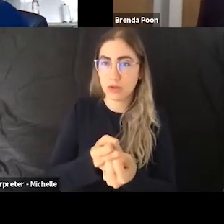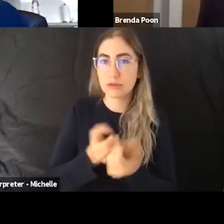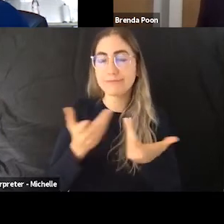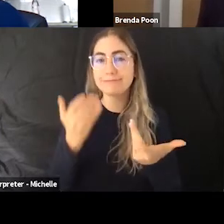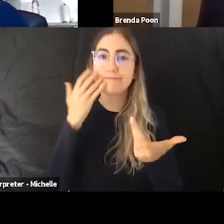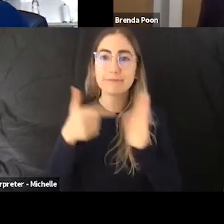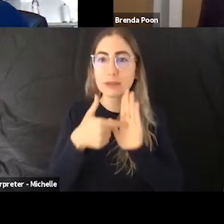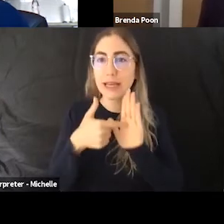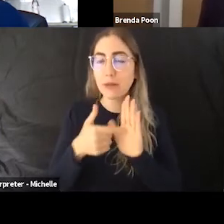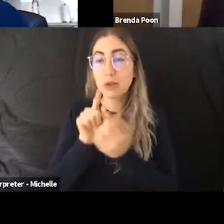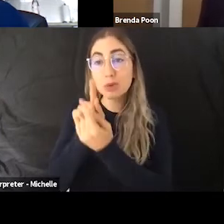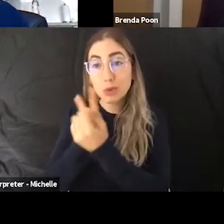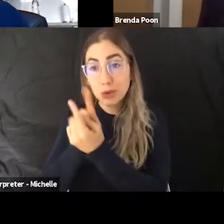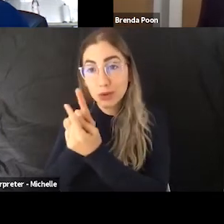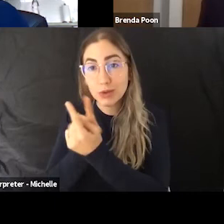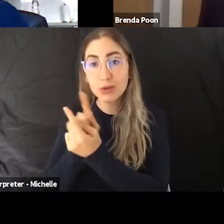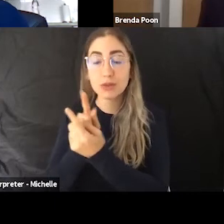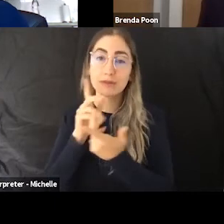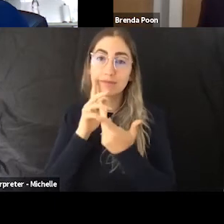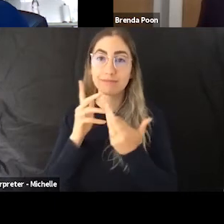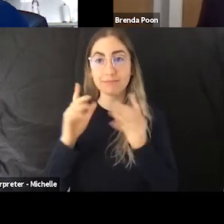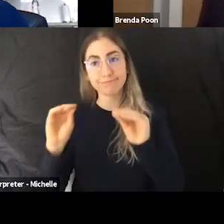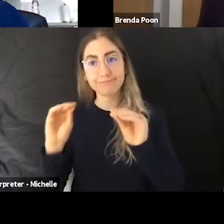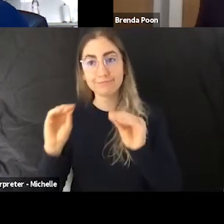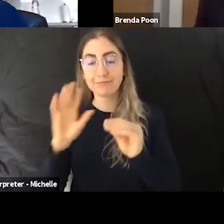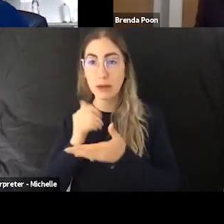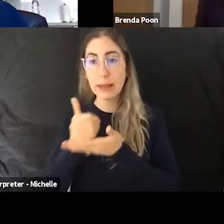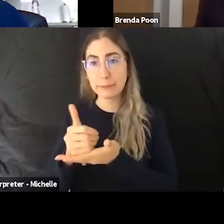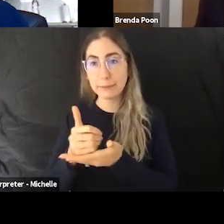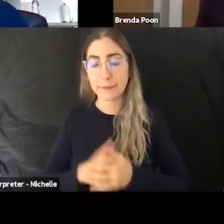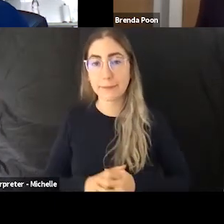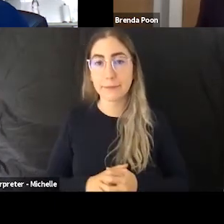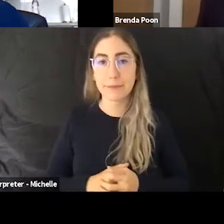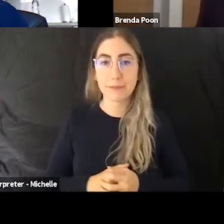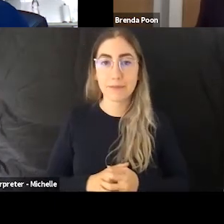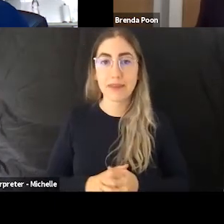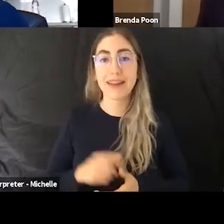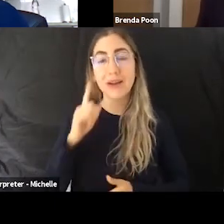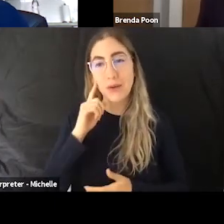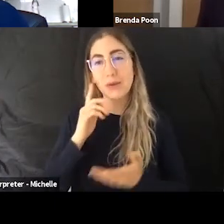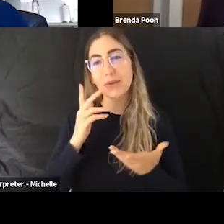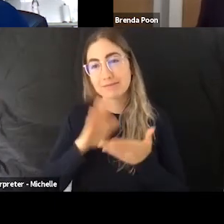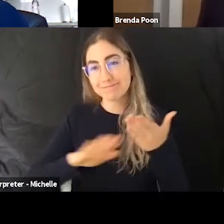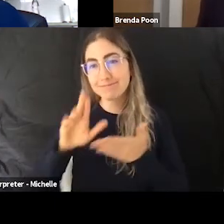THE IDEA OF HAVING TUTORS OR TUTORIALS WOULD BE HELPFUL AND IN